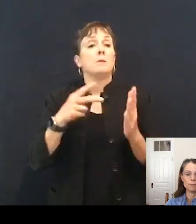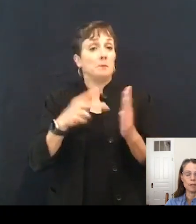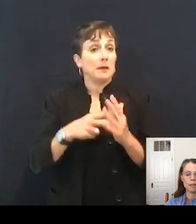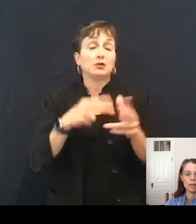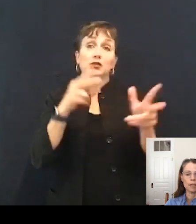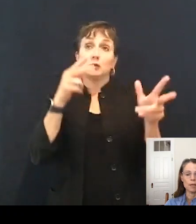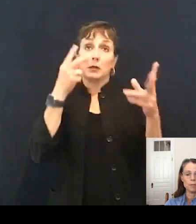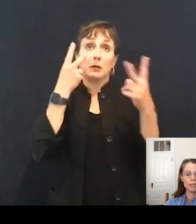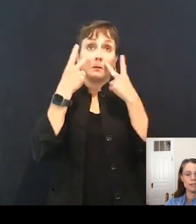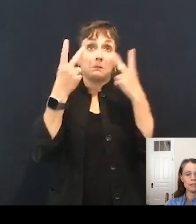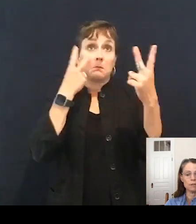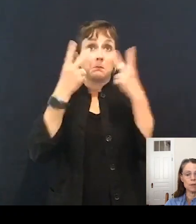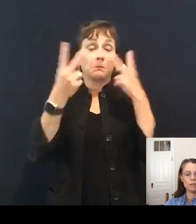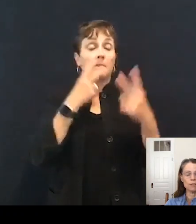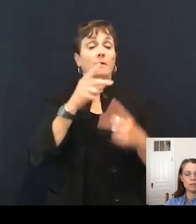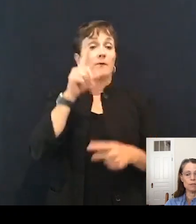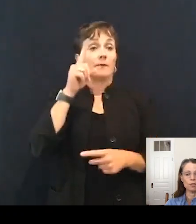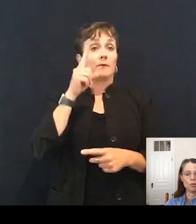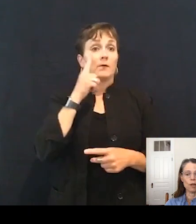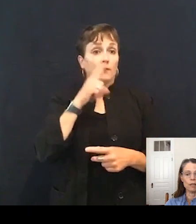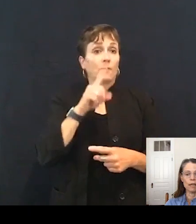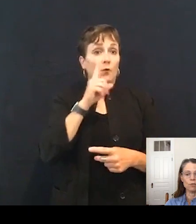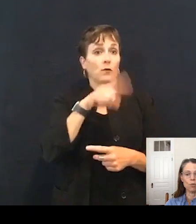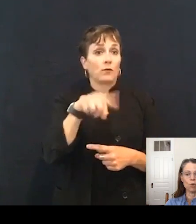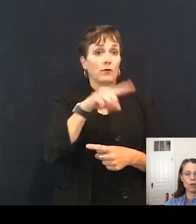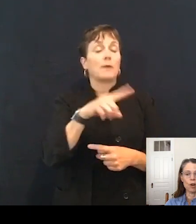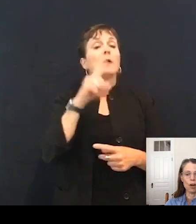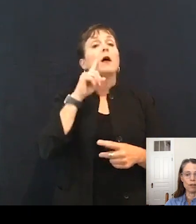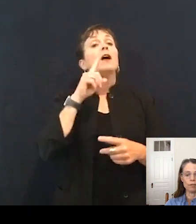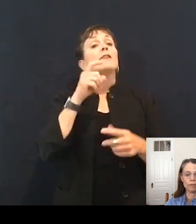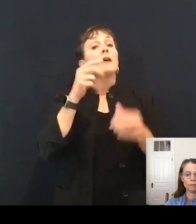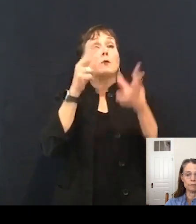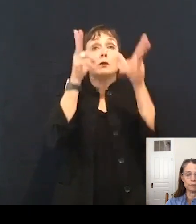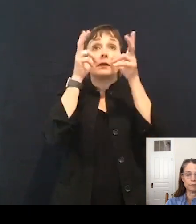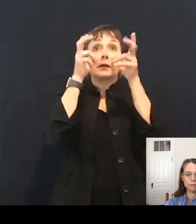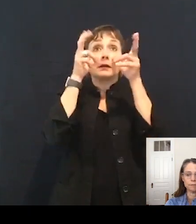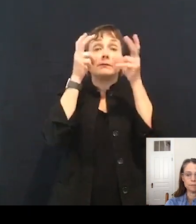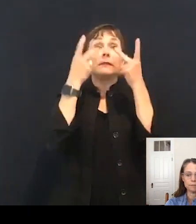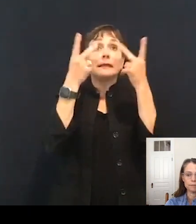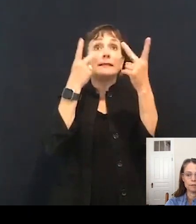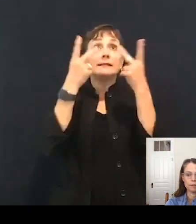By six months, the drug has worn off.